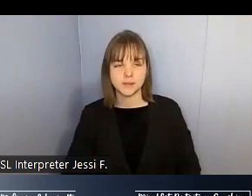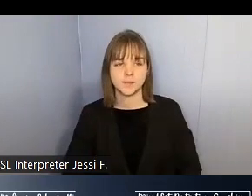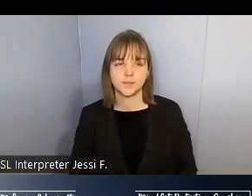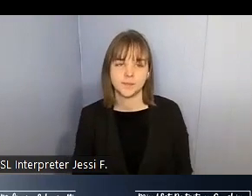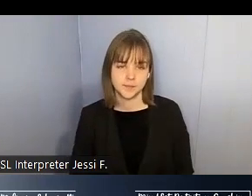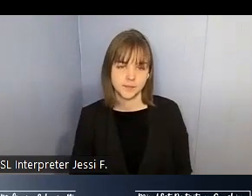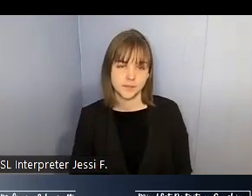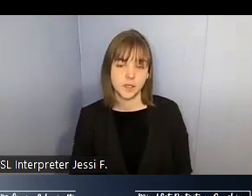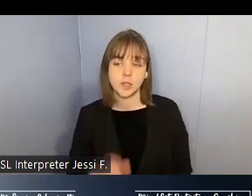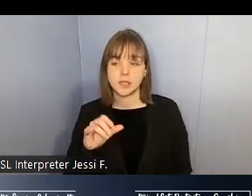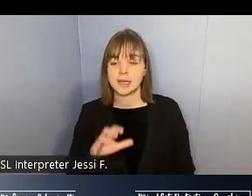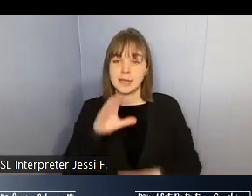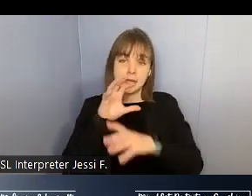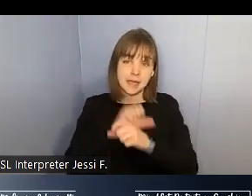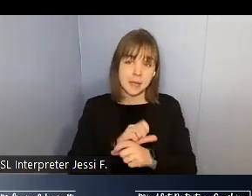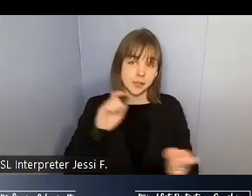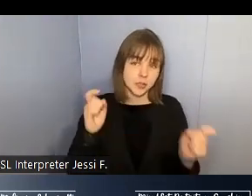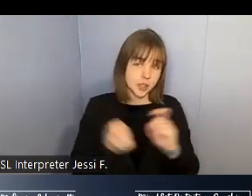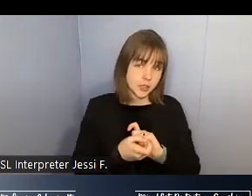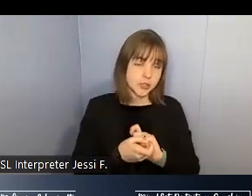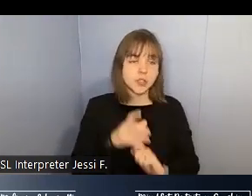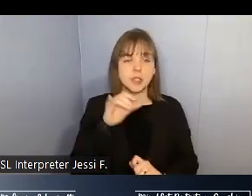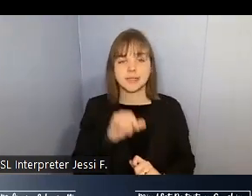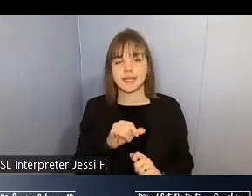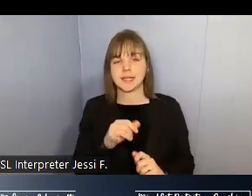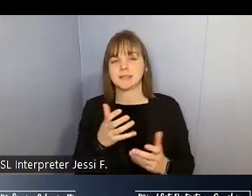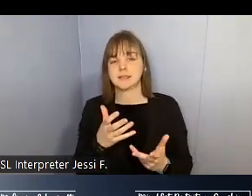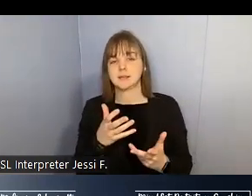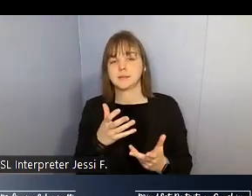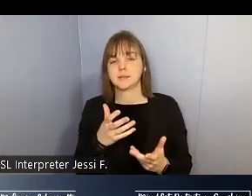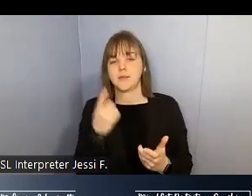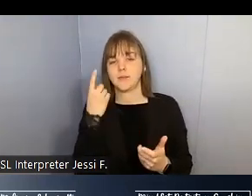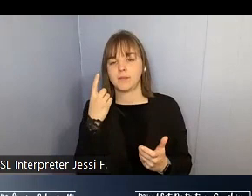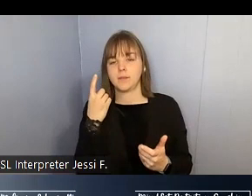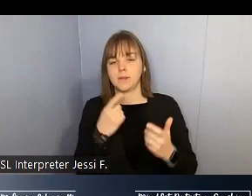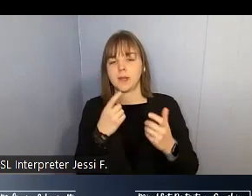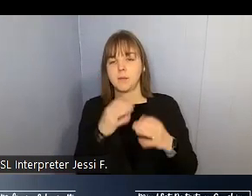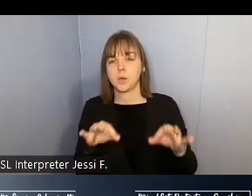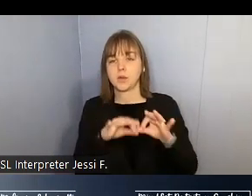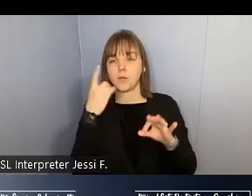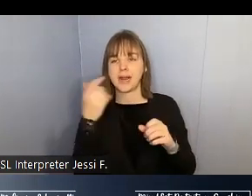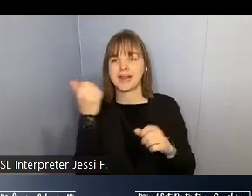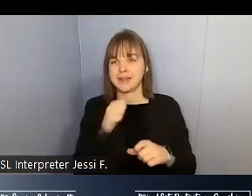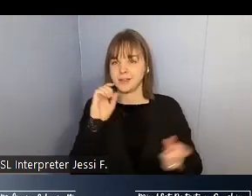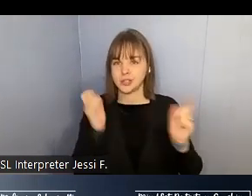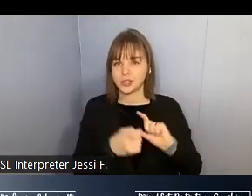It is the infrastructure of compliance for any change-- whether that be diet, nutrition, health, wellness fitness--